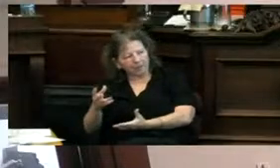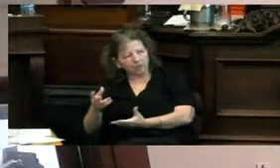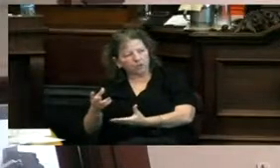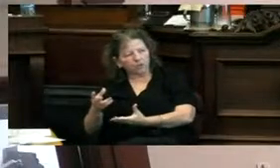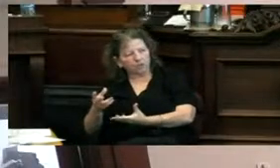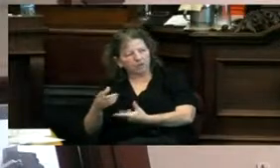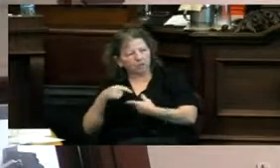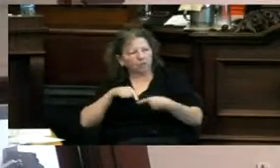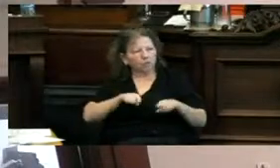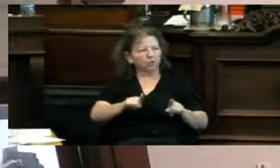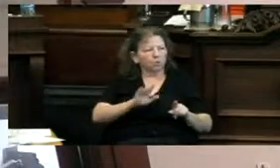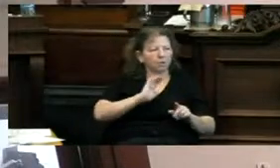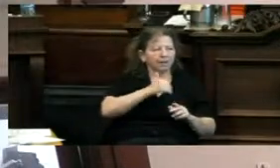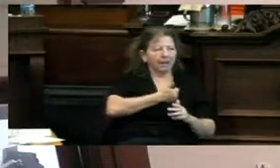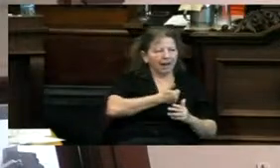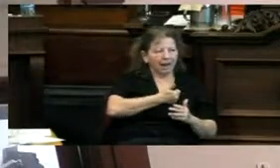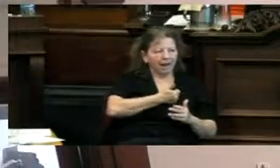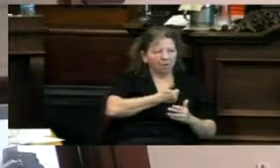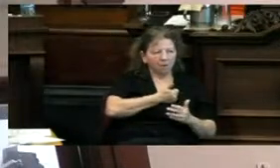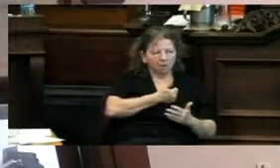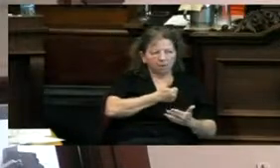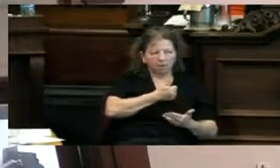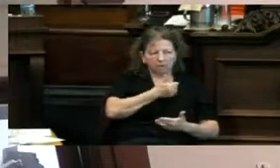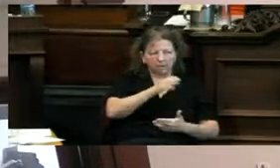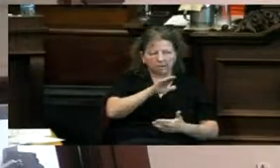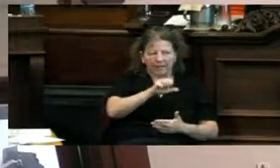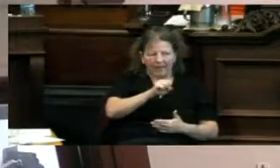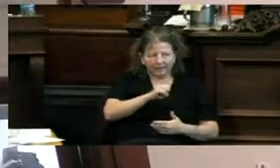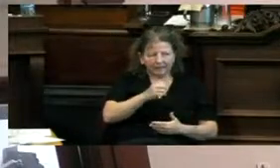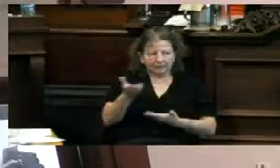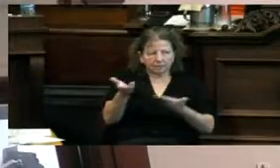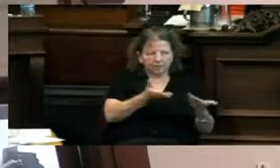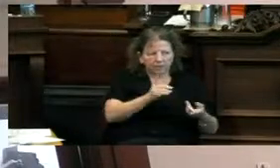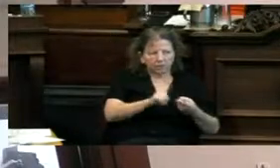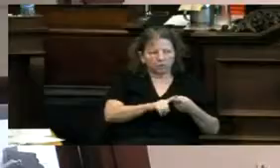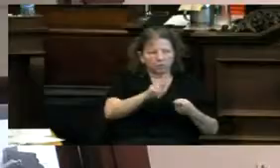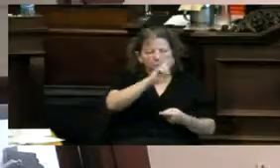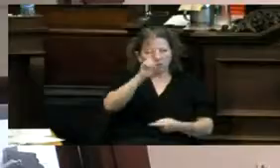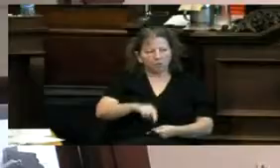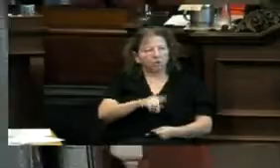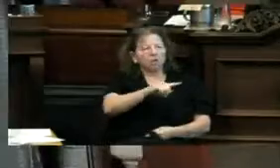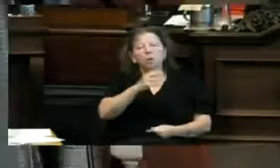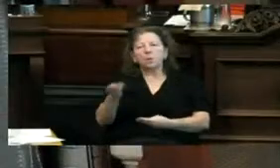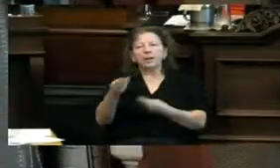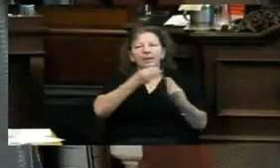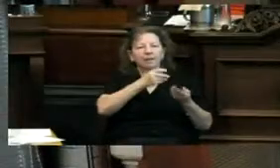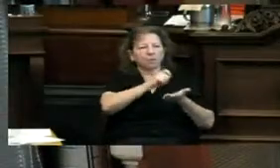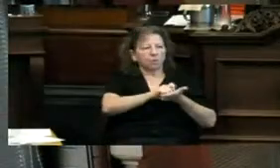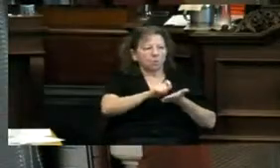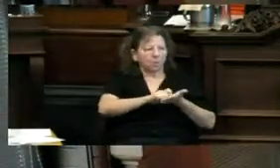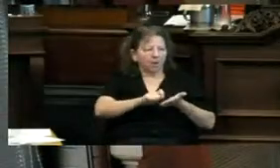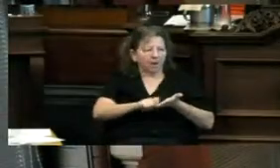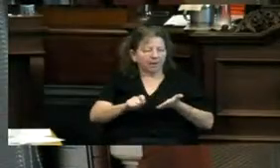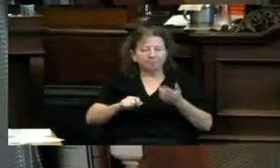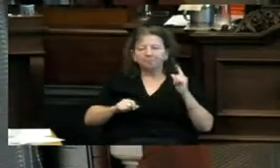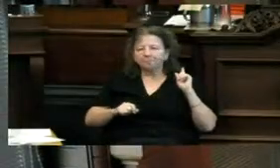too, you know, other noises can trigger it, but how we're using the data in our cases that are